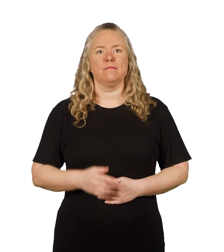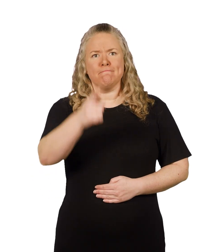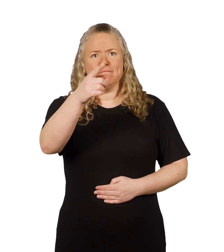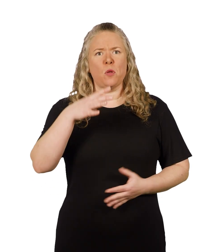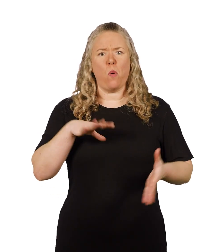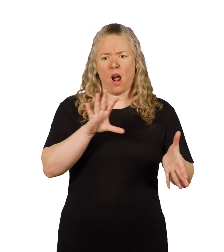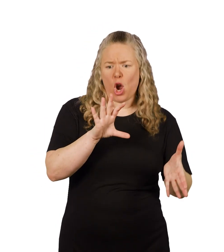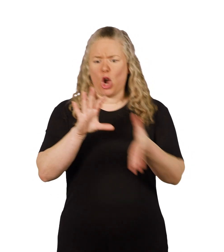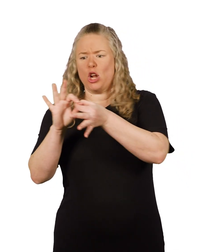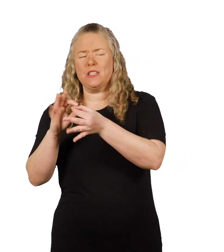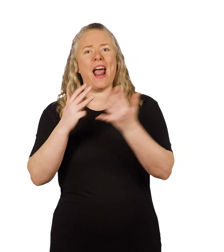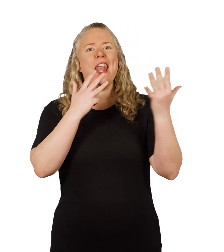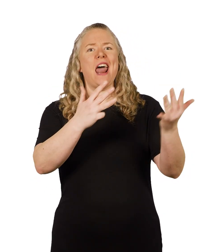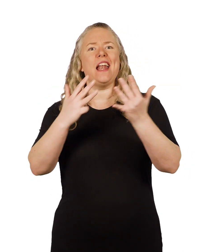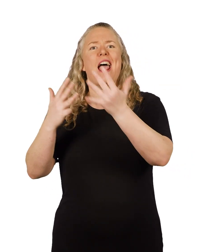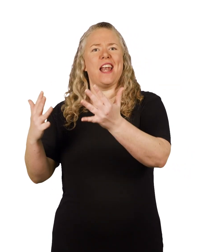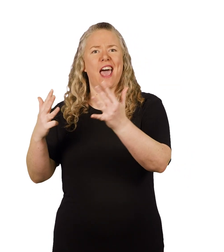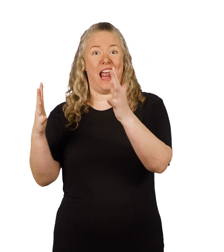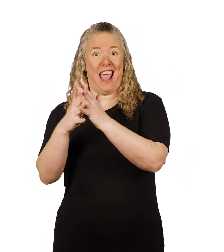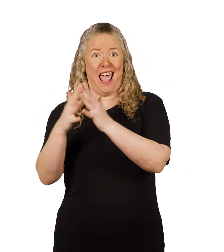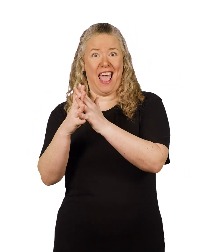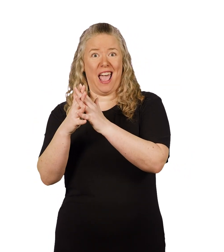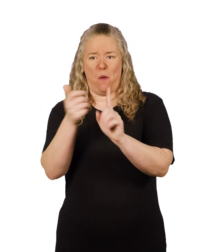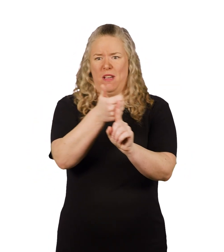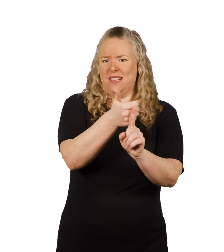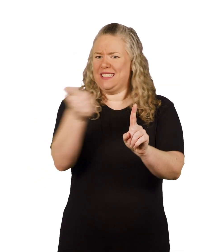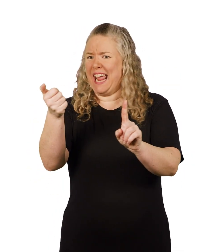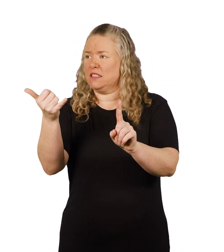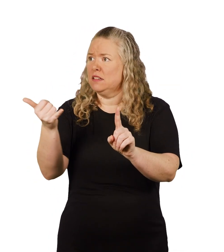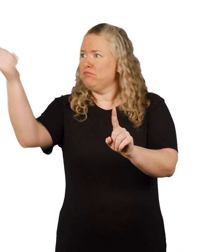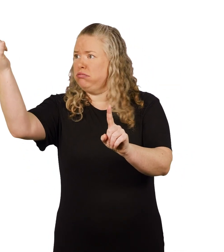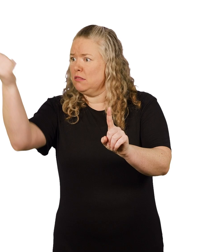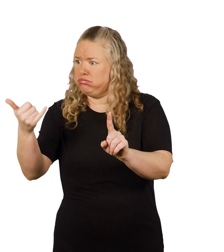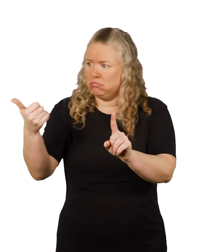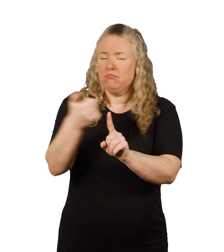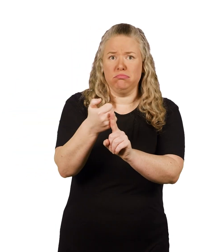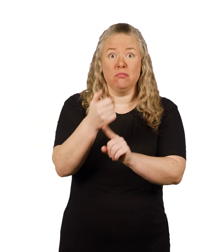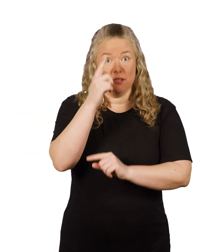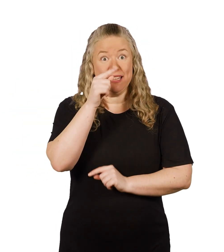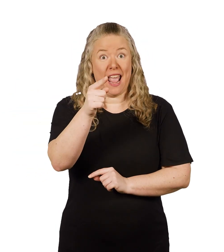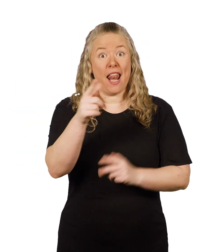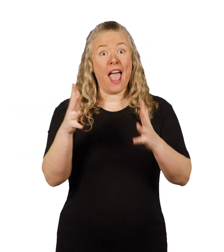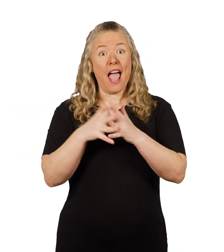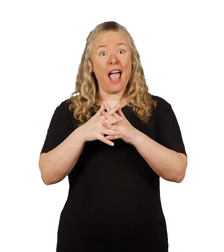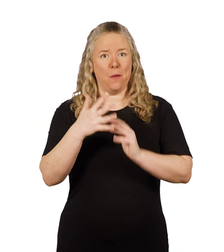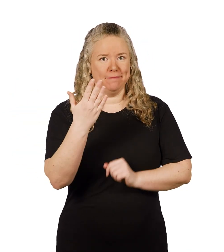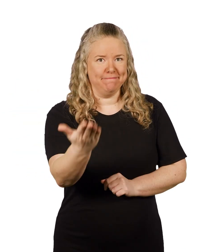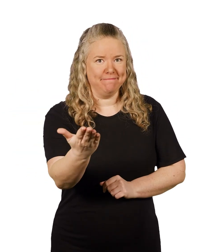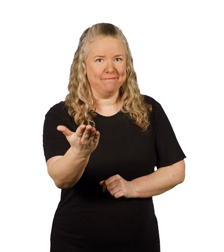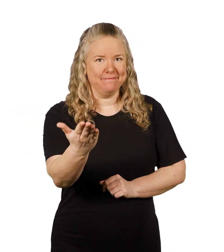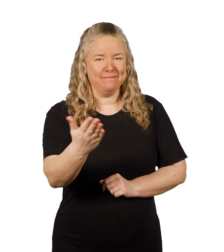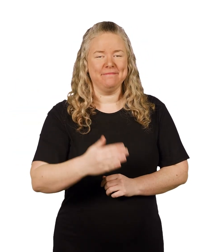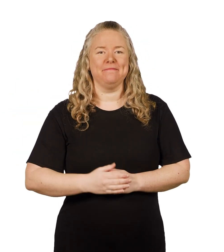Text relay users can contact 999 by calling: